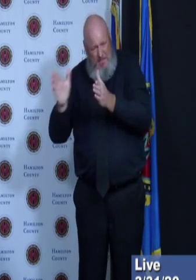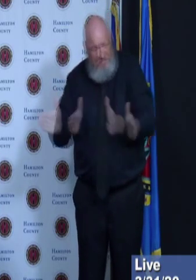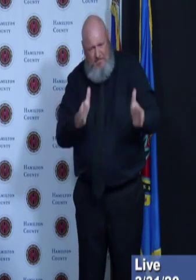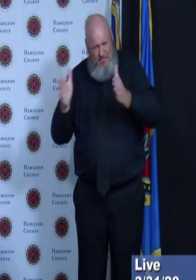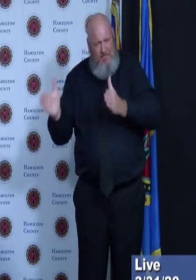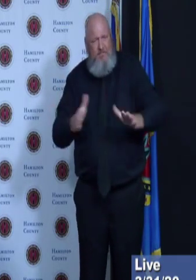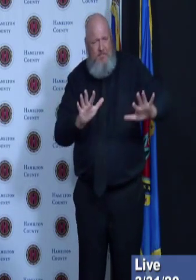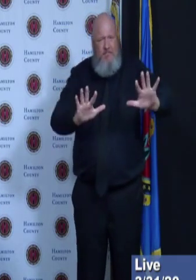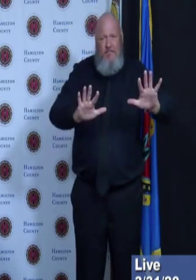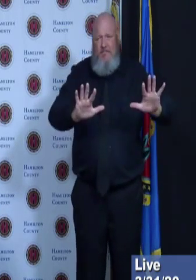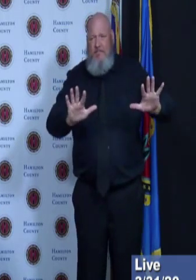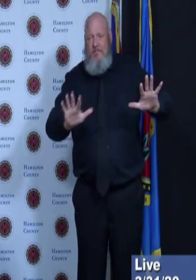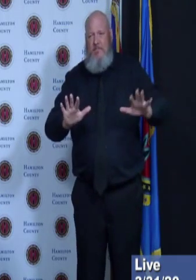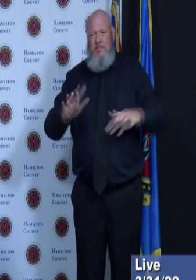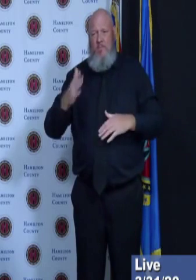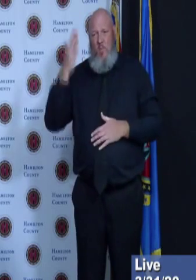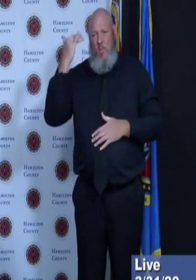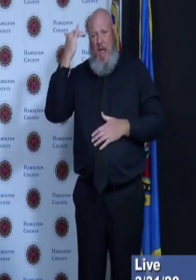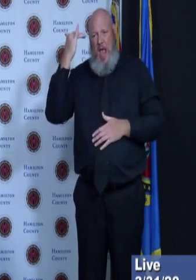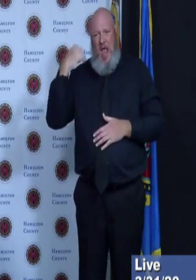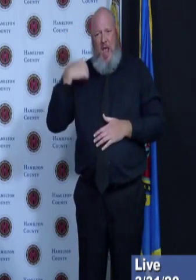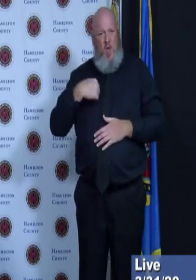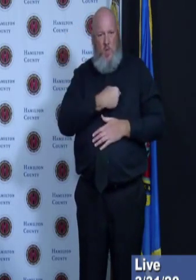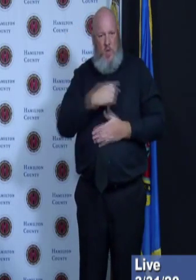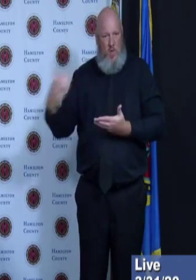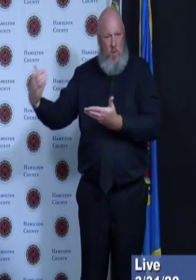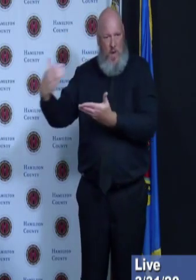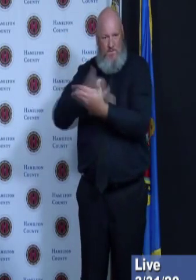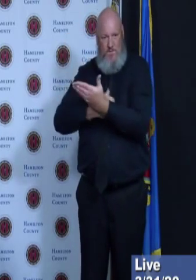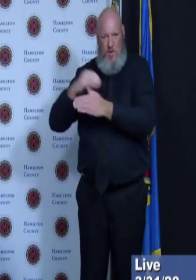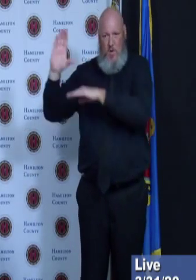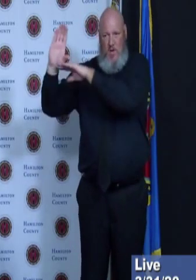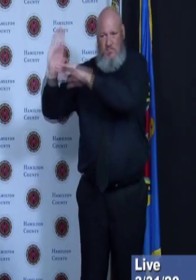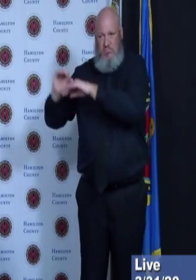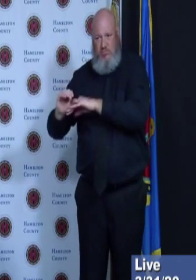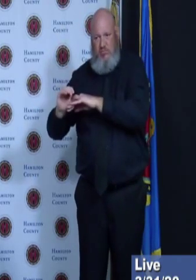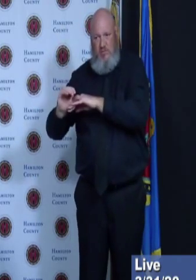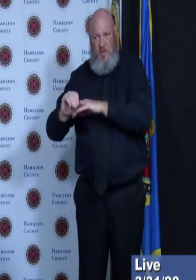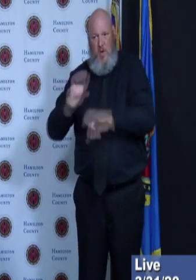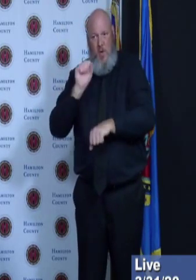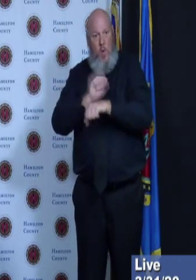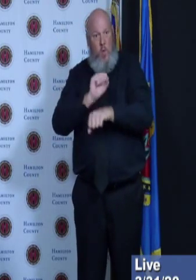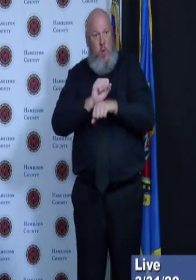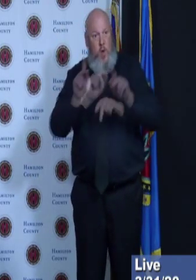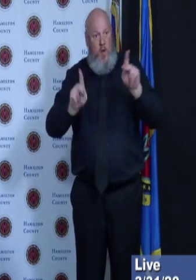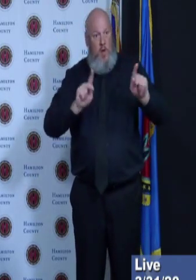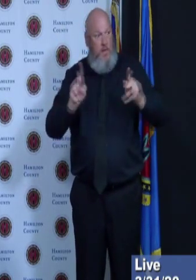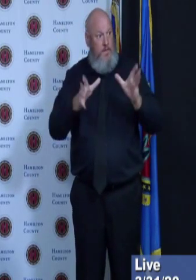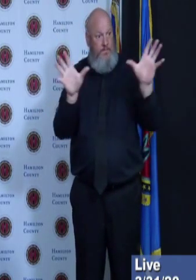workforce and you know so right now we given given what the governor did a